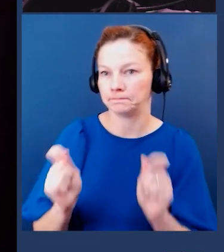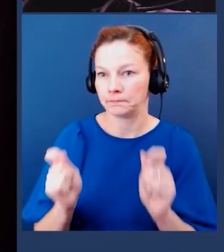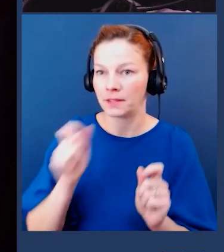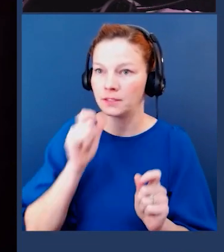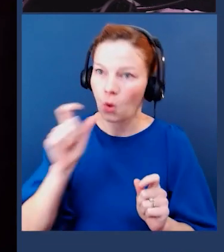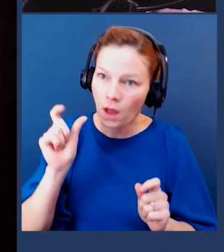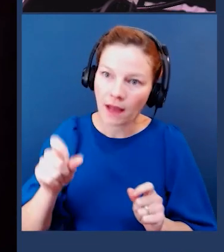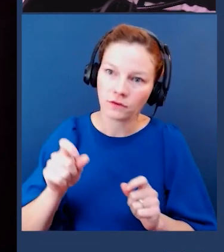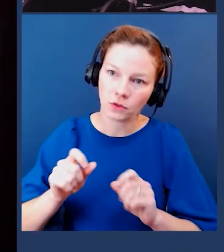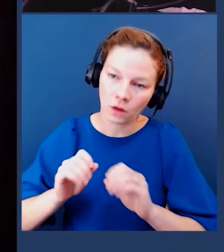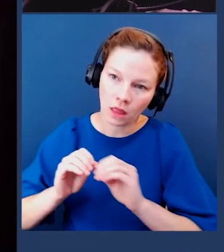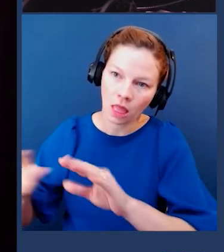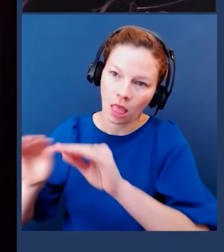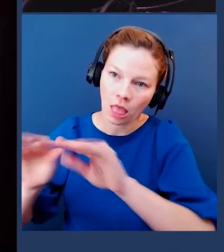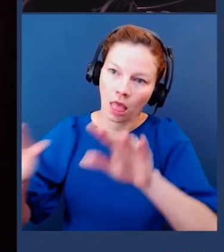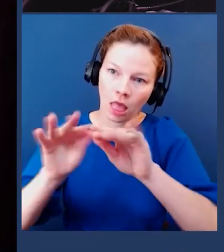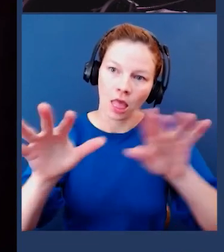to have to make an update from the games to do so.